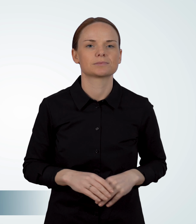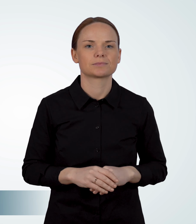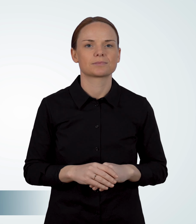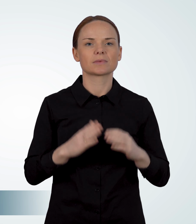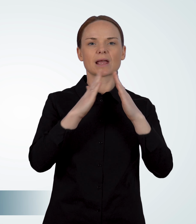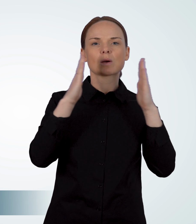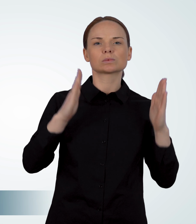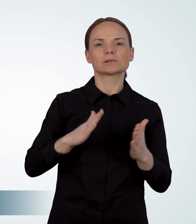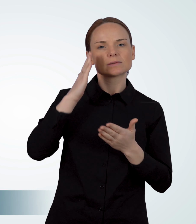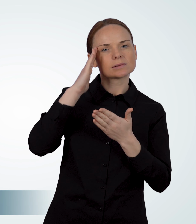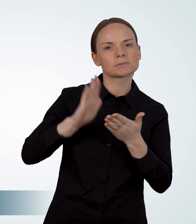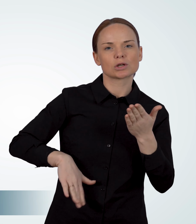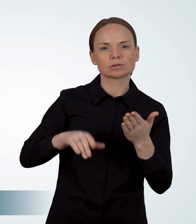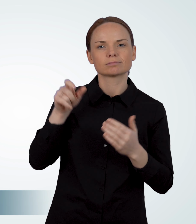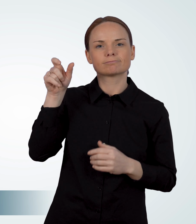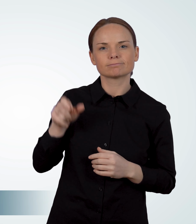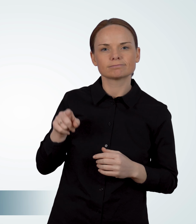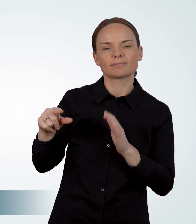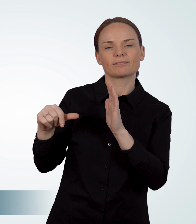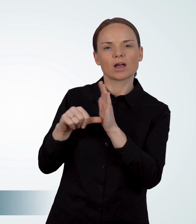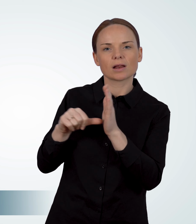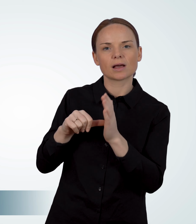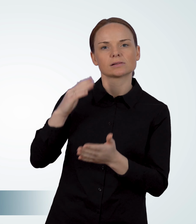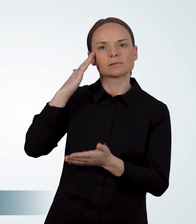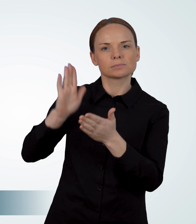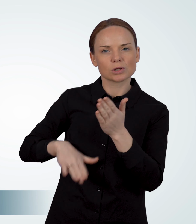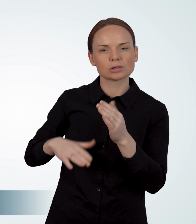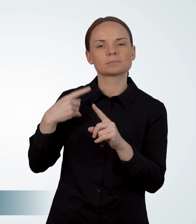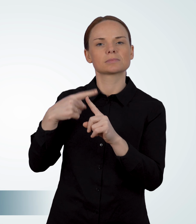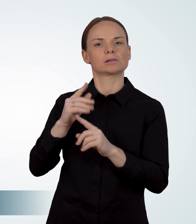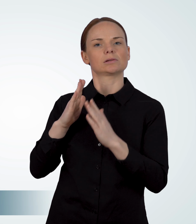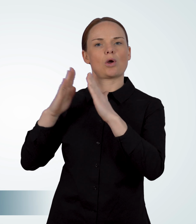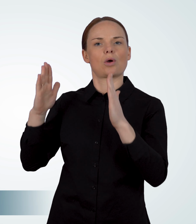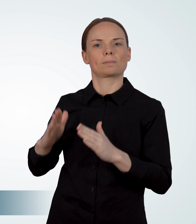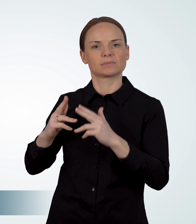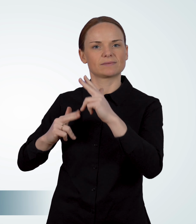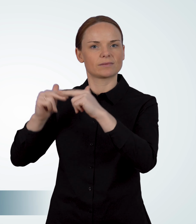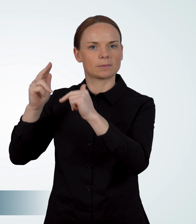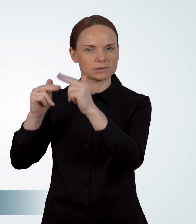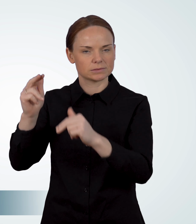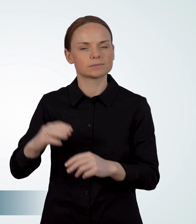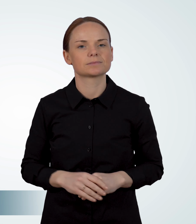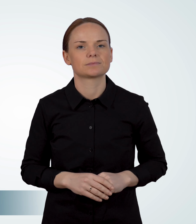• experts in housing, finance and urban development.